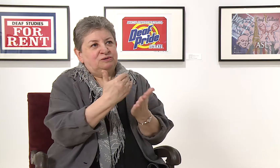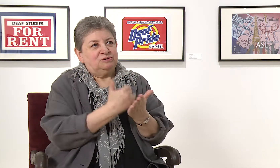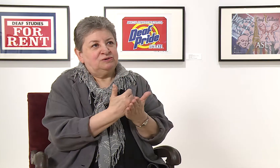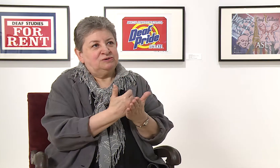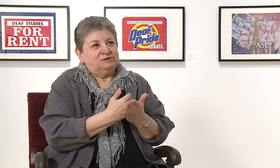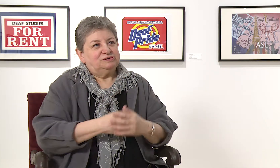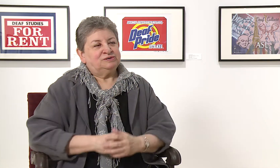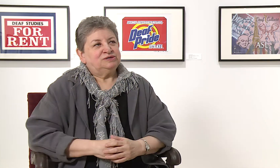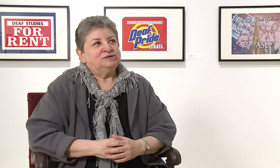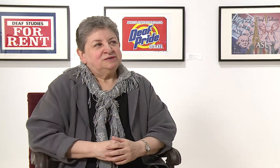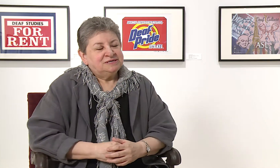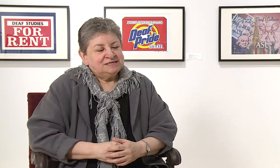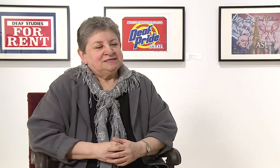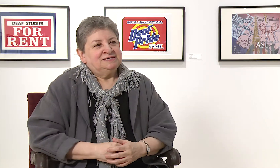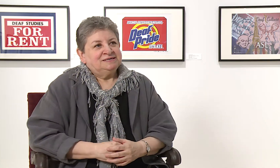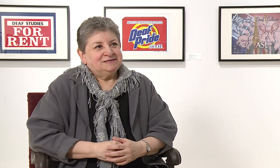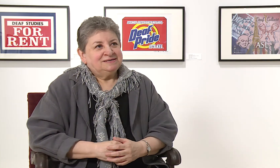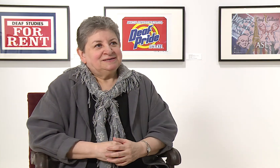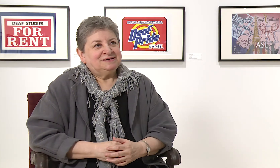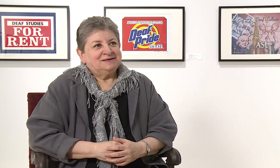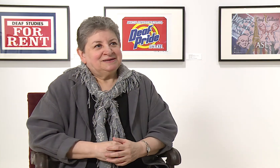It was that correspondence course.